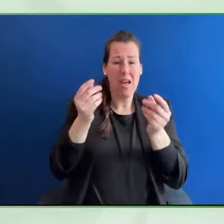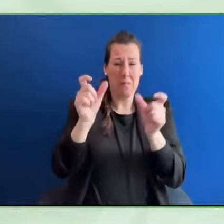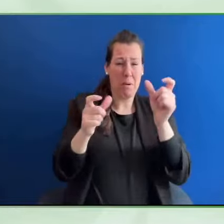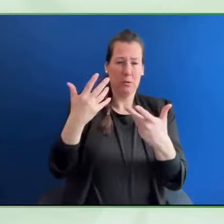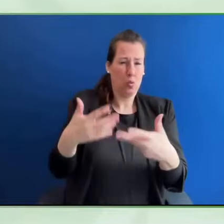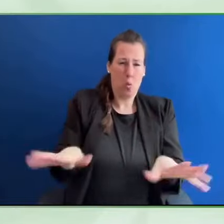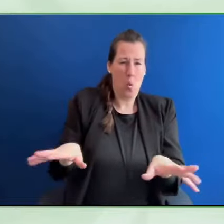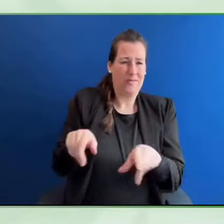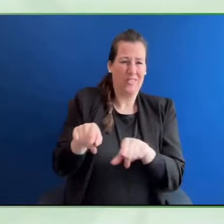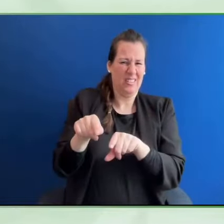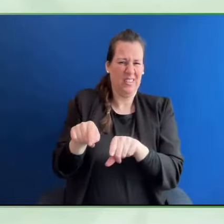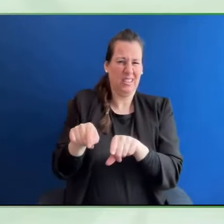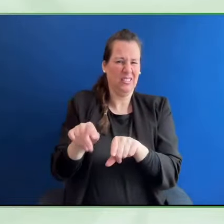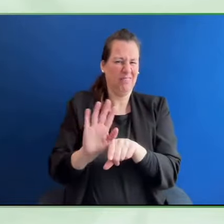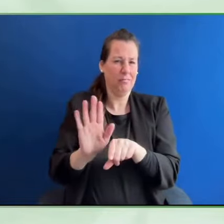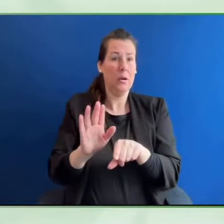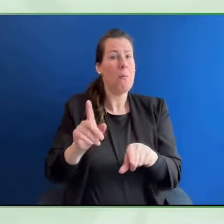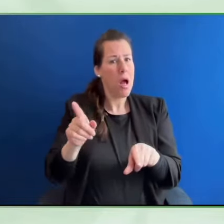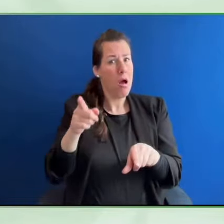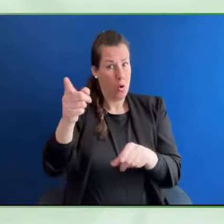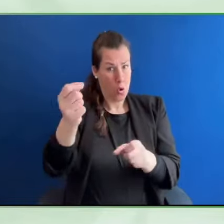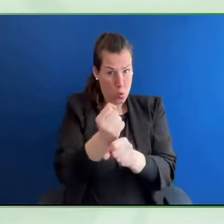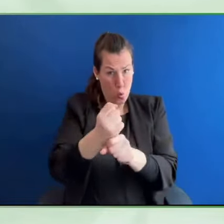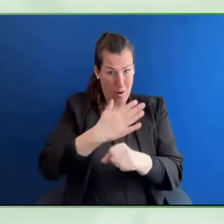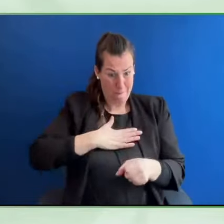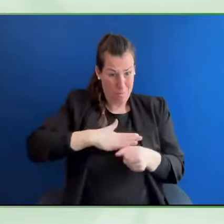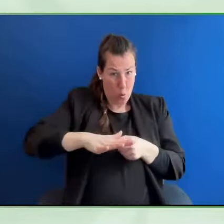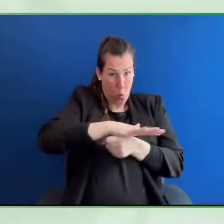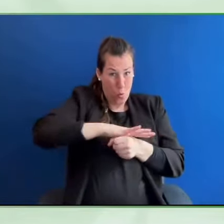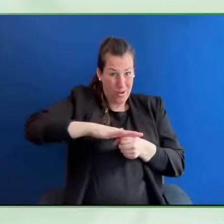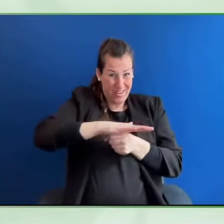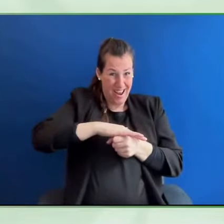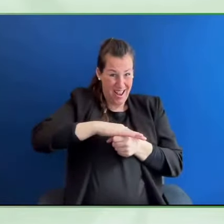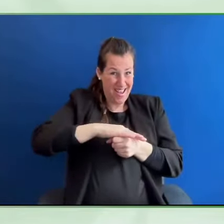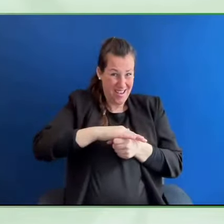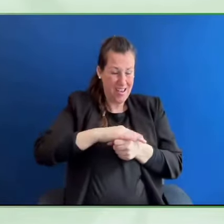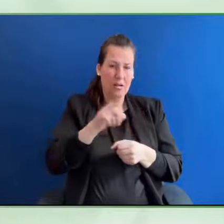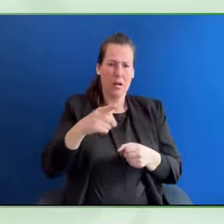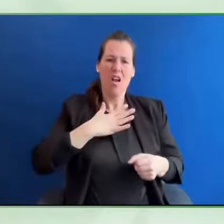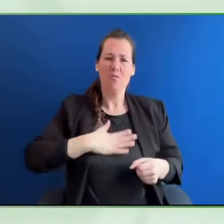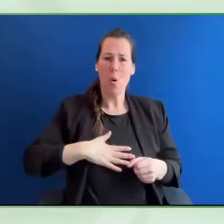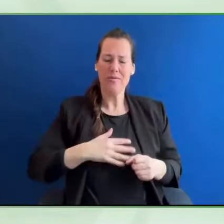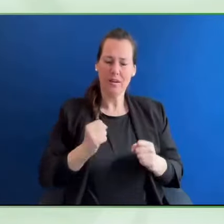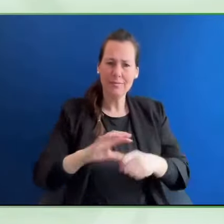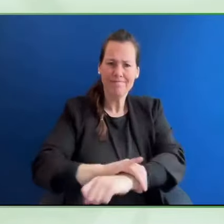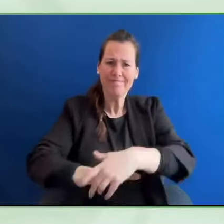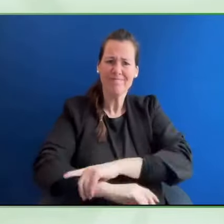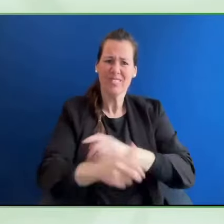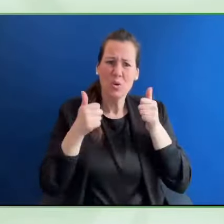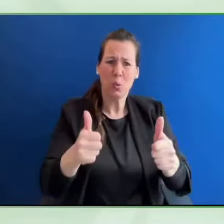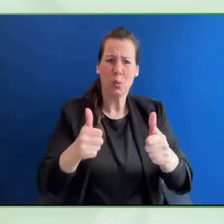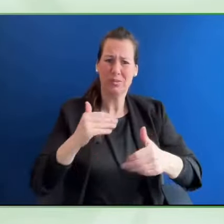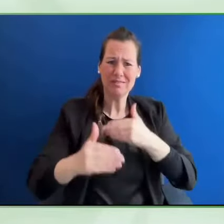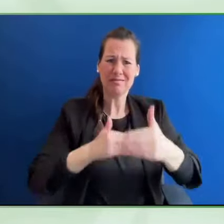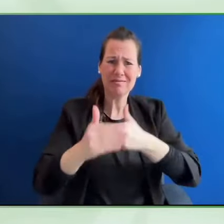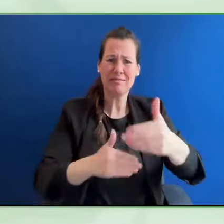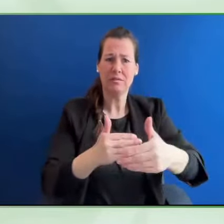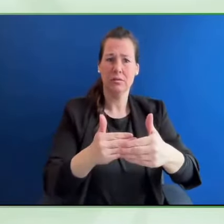We are trying to create a cross European curriculum on person centred support, supported decision-making